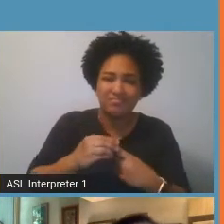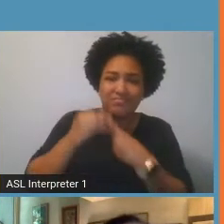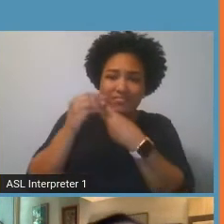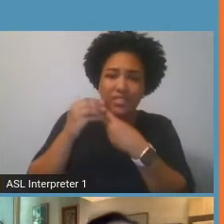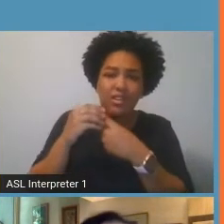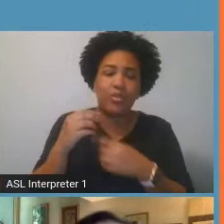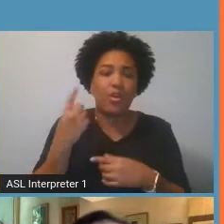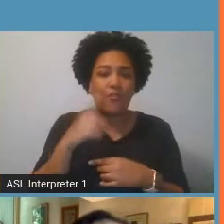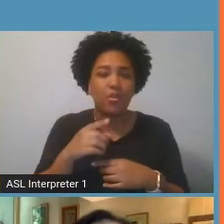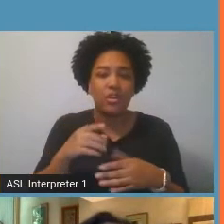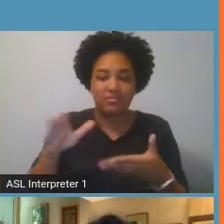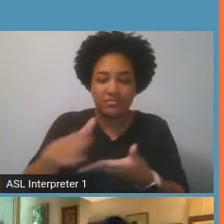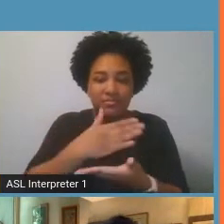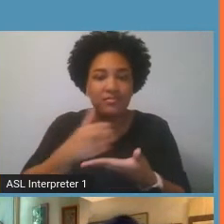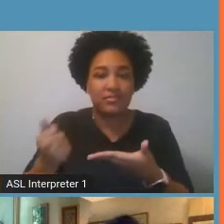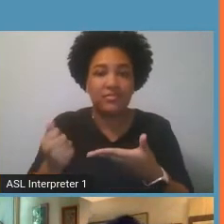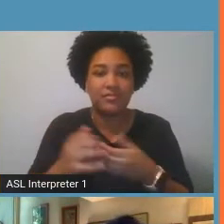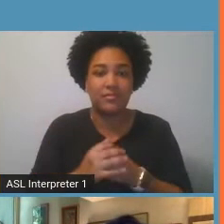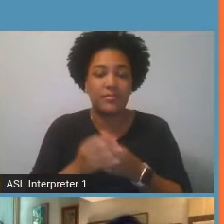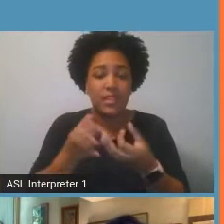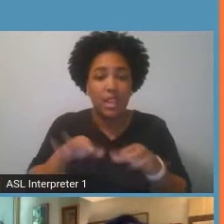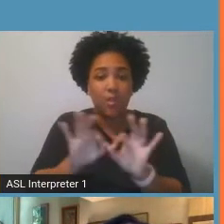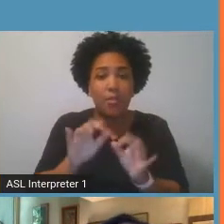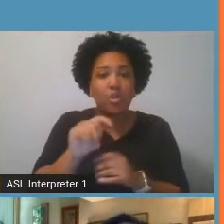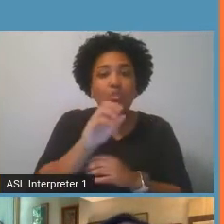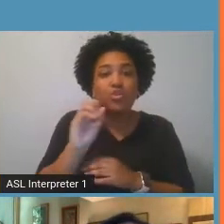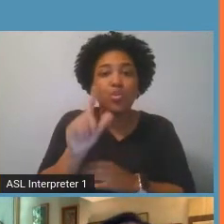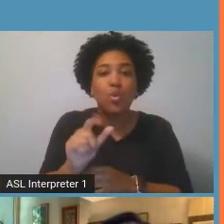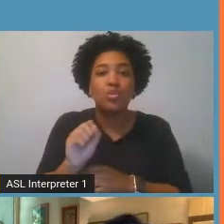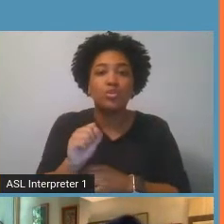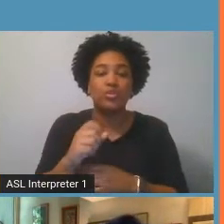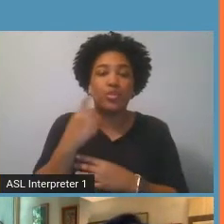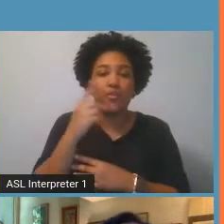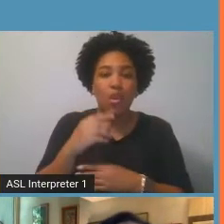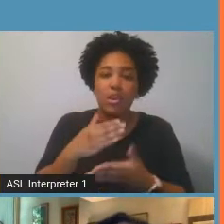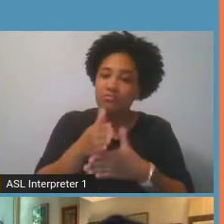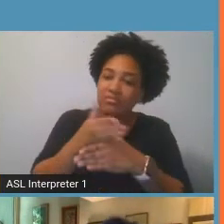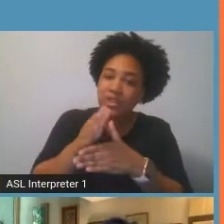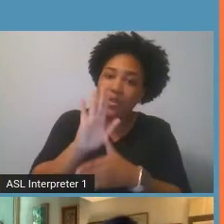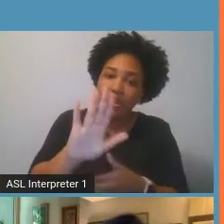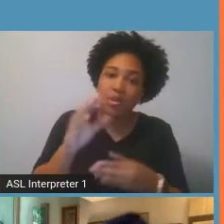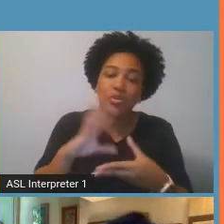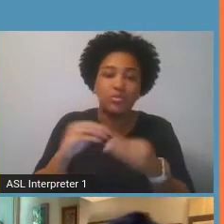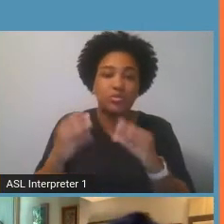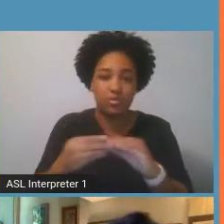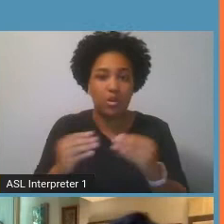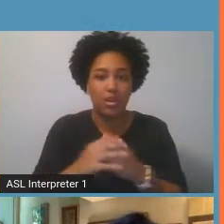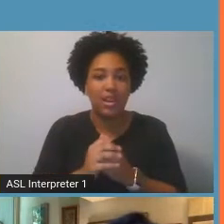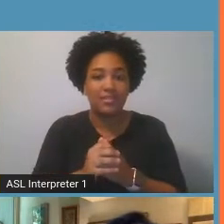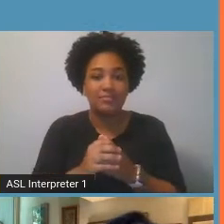Effective tools for telling your story, technically it is about accessibility. These